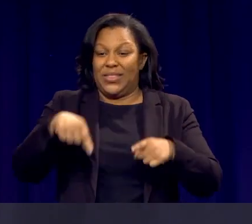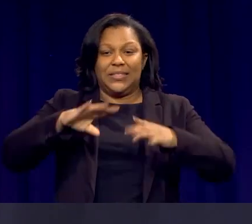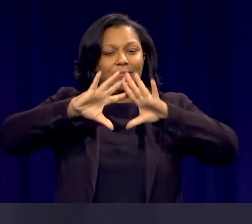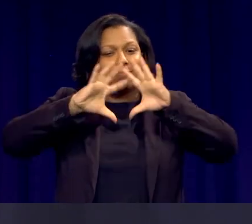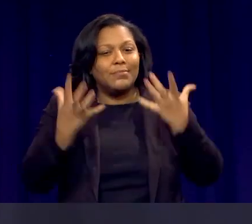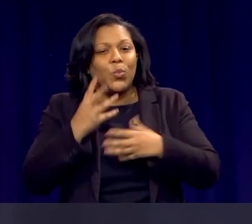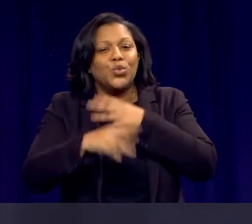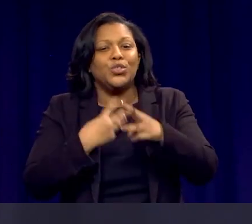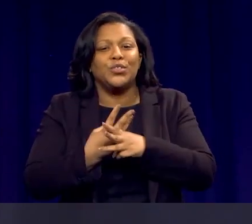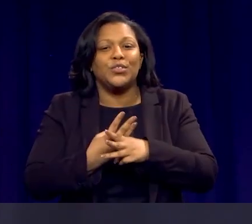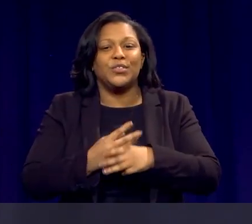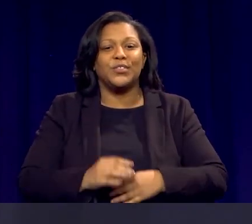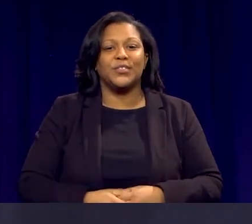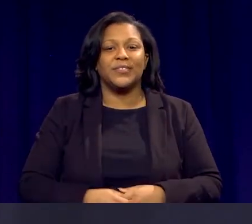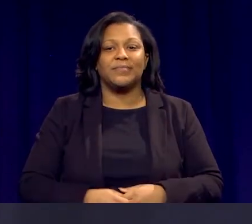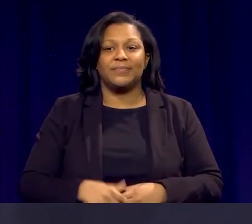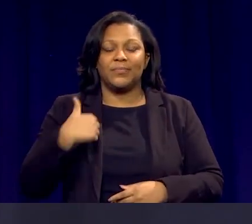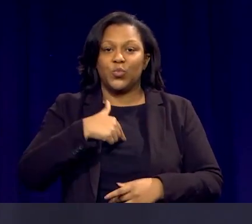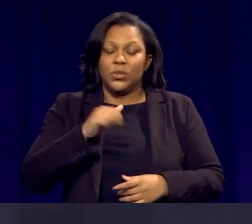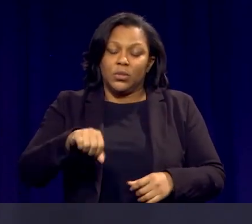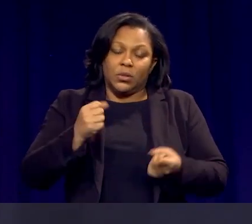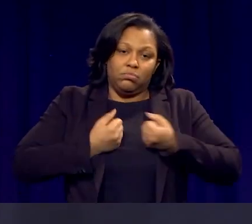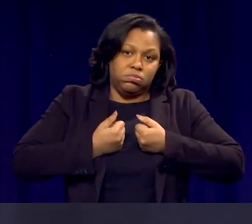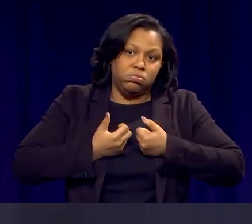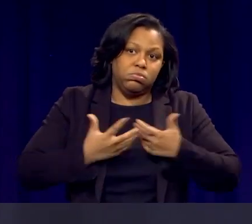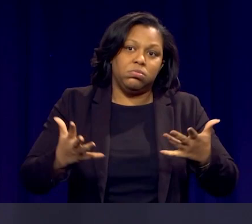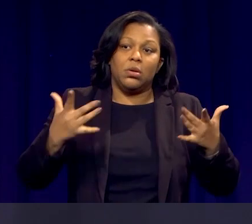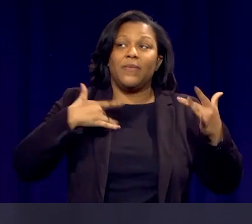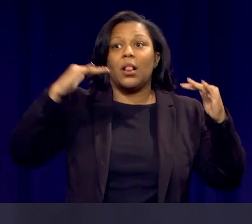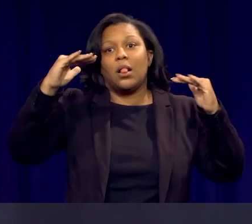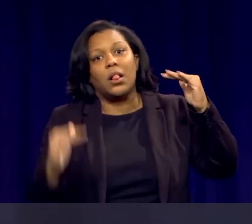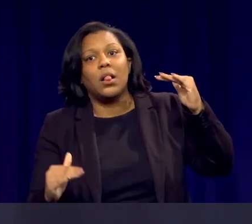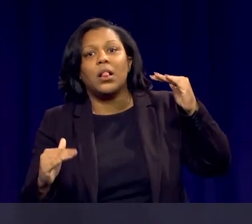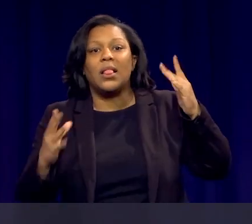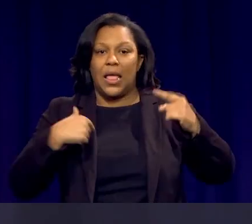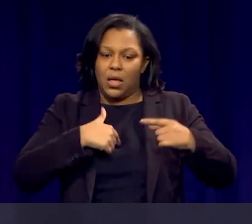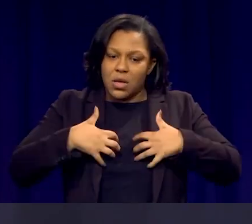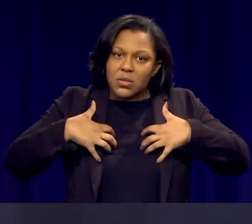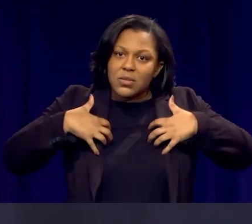and I'm tired of the disparities and I'm angry about the disparities that continue.